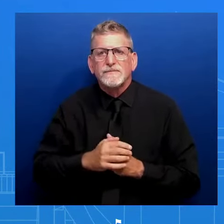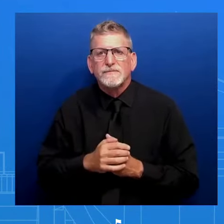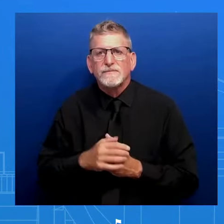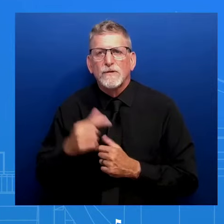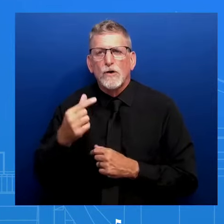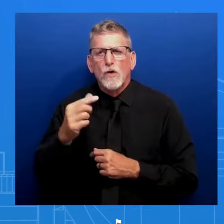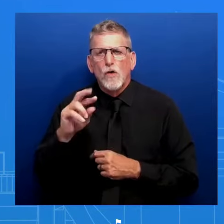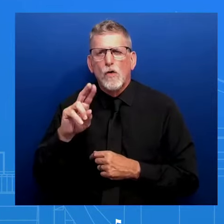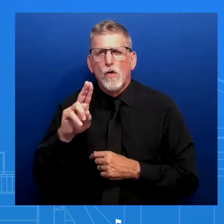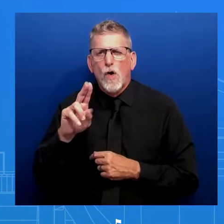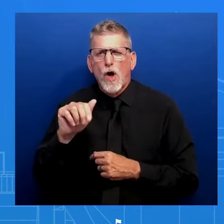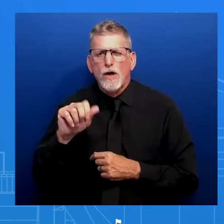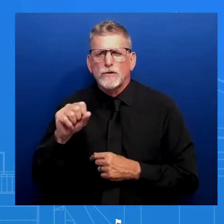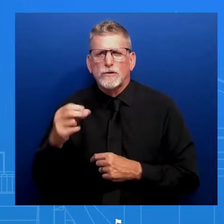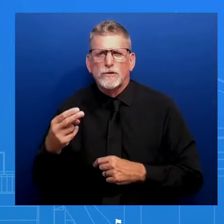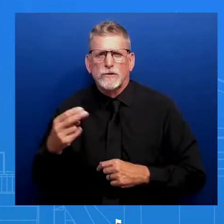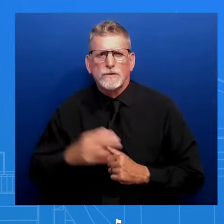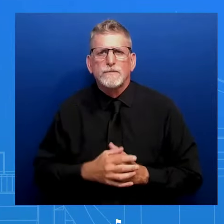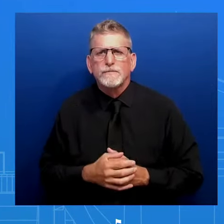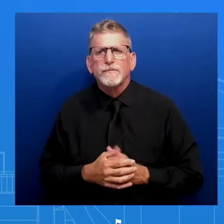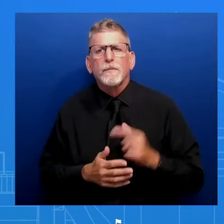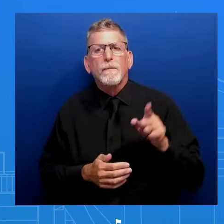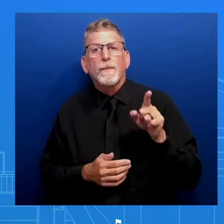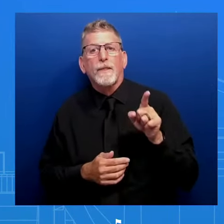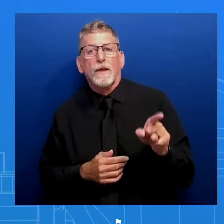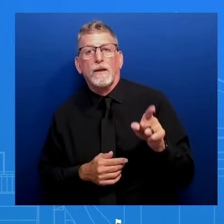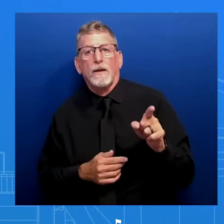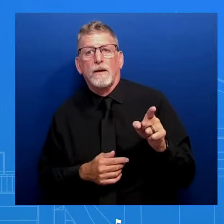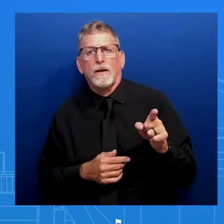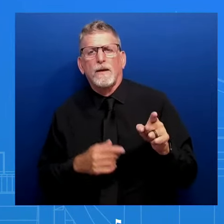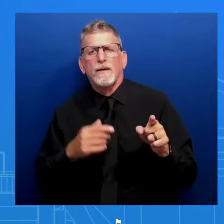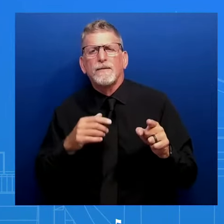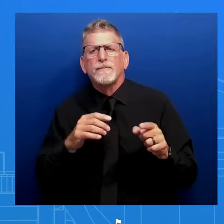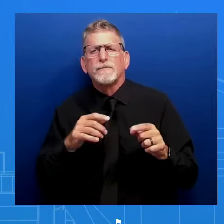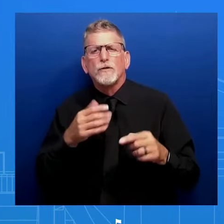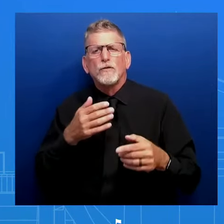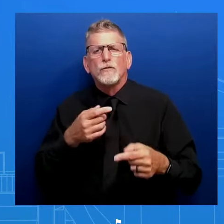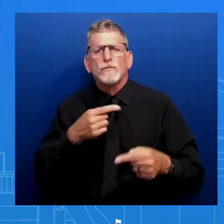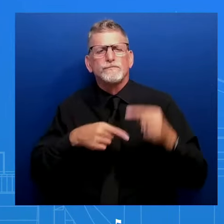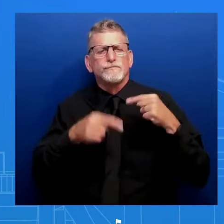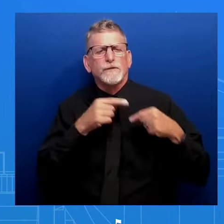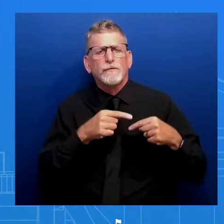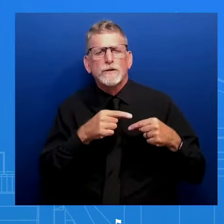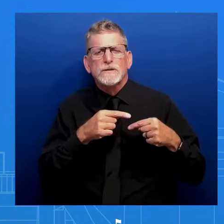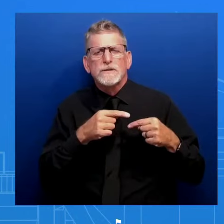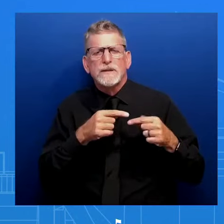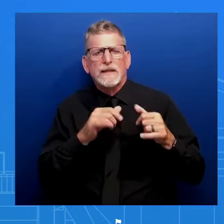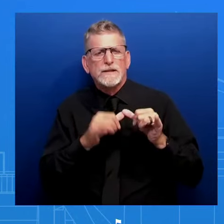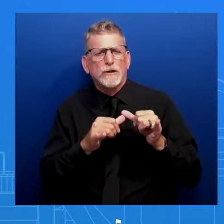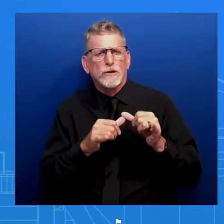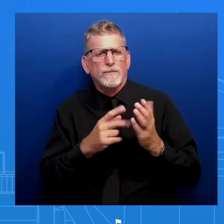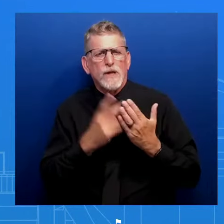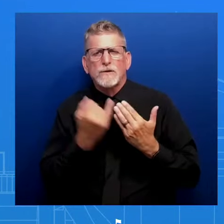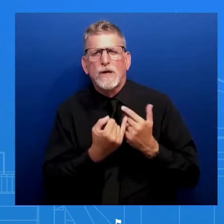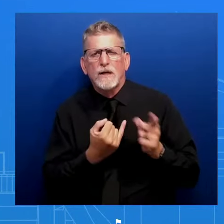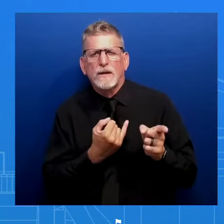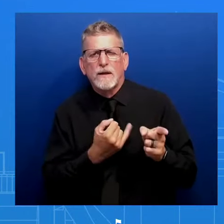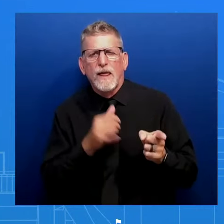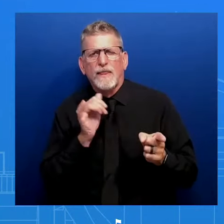and reverse engineering program based on interviewing 40 witnesses over 4 years. Does such a program exist? And do you believe that the American people